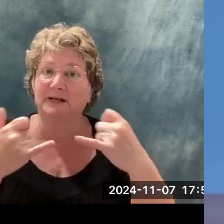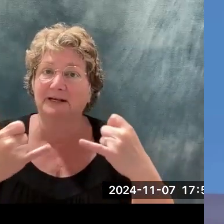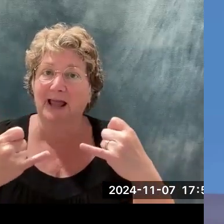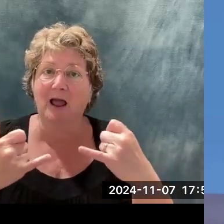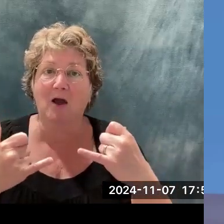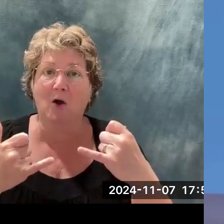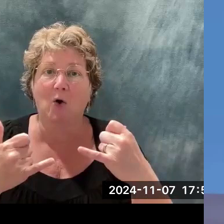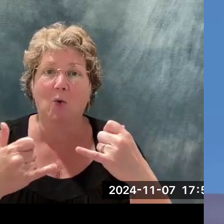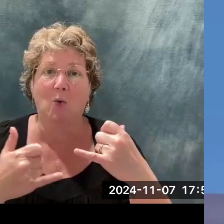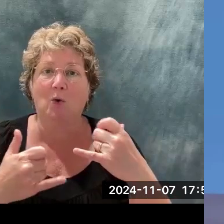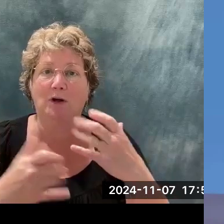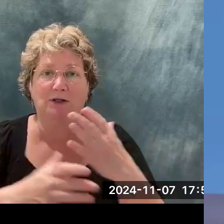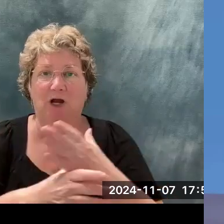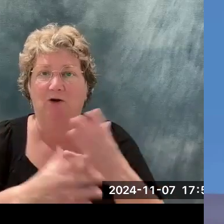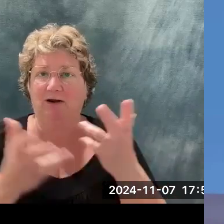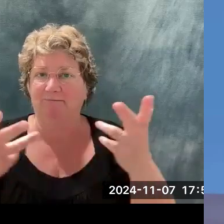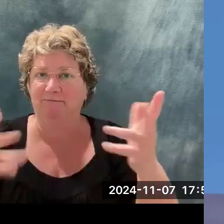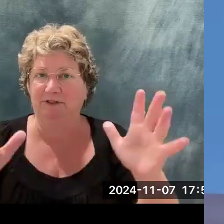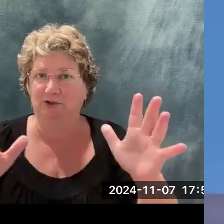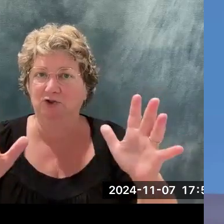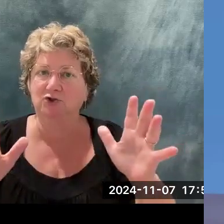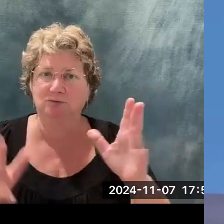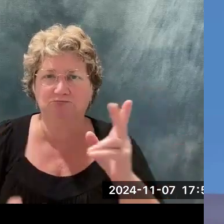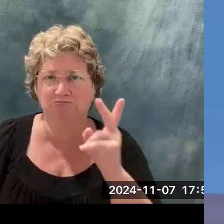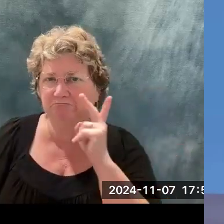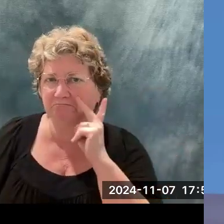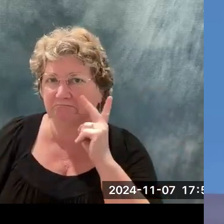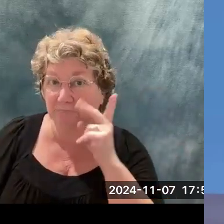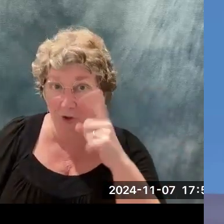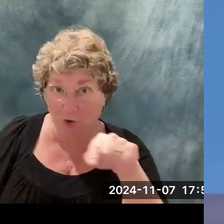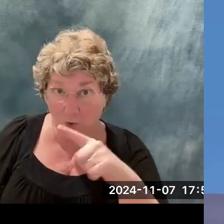see if there are any questions or comments that